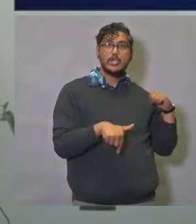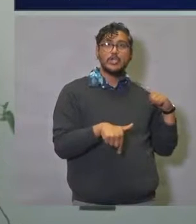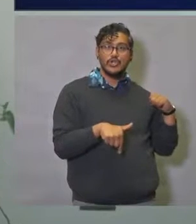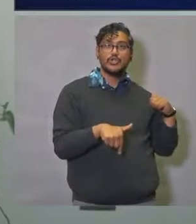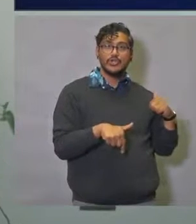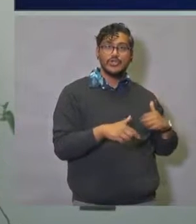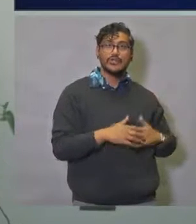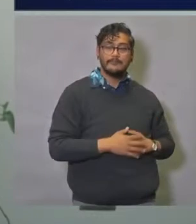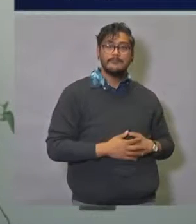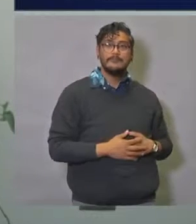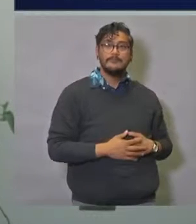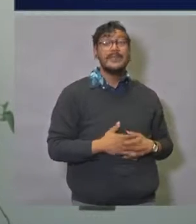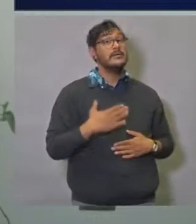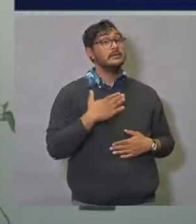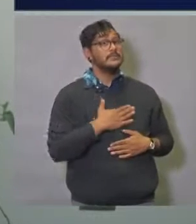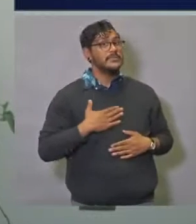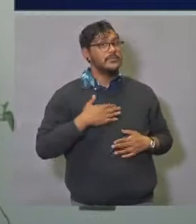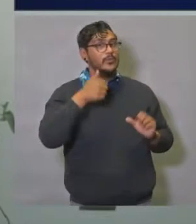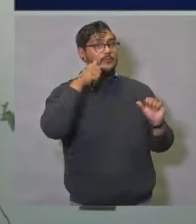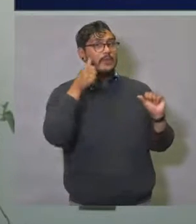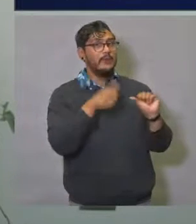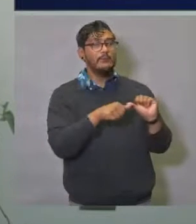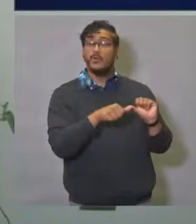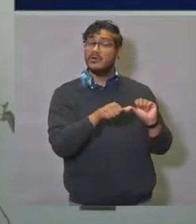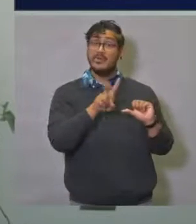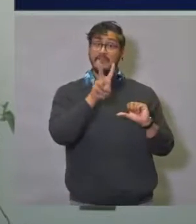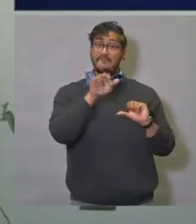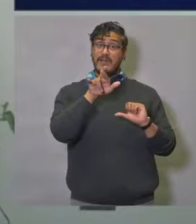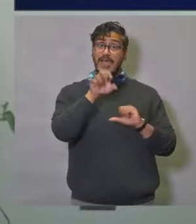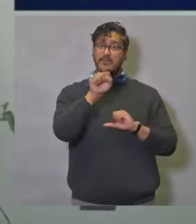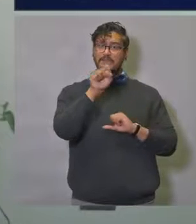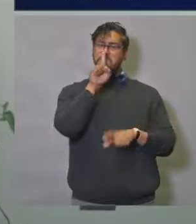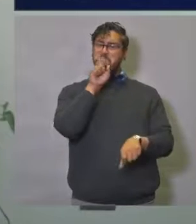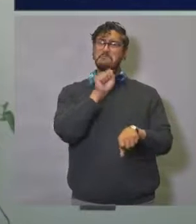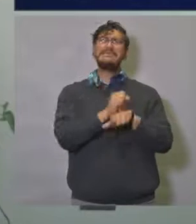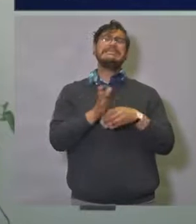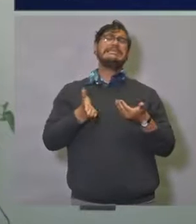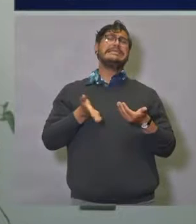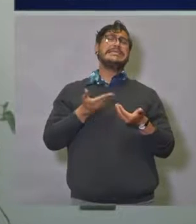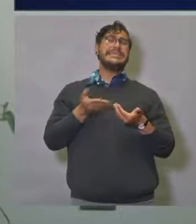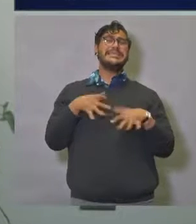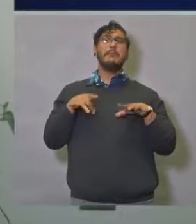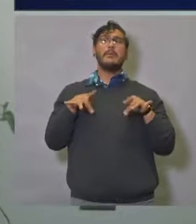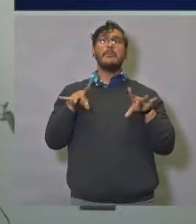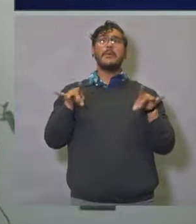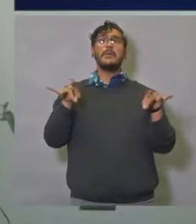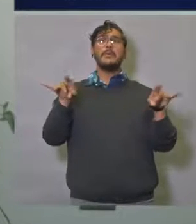THE TEST POSITIVITY RATE IN LA COUNTY. PLEASE REMEMBER HOW EASILY THIS